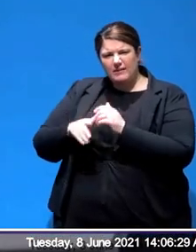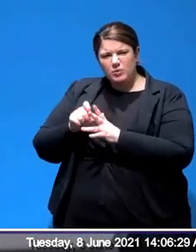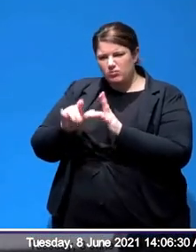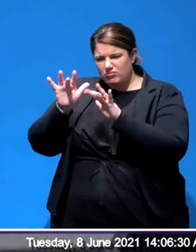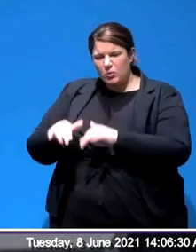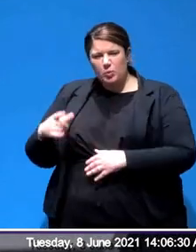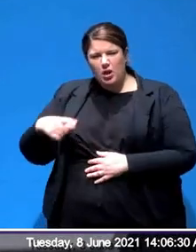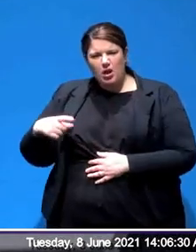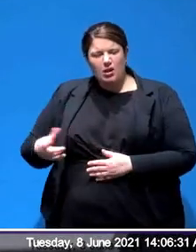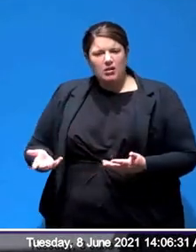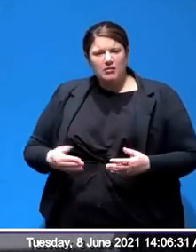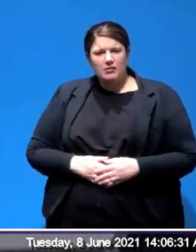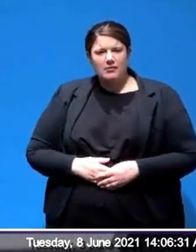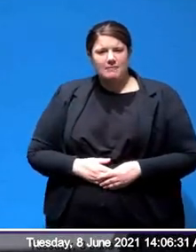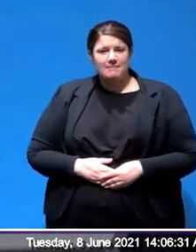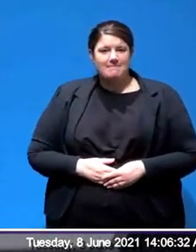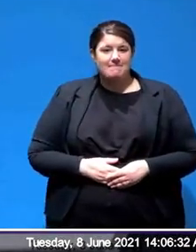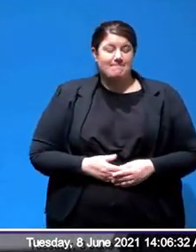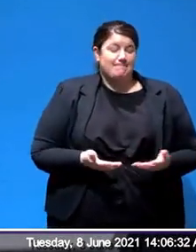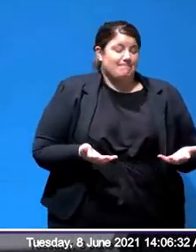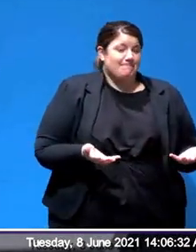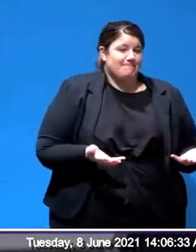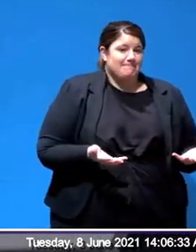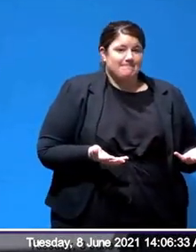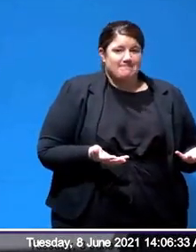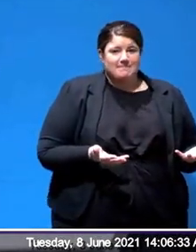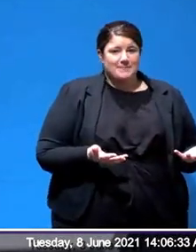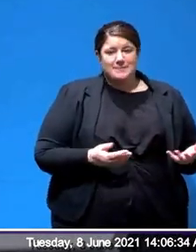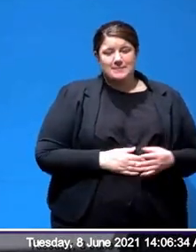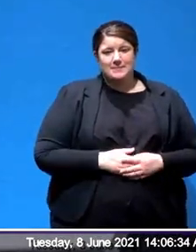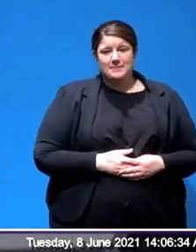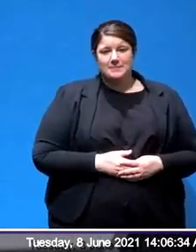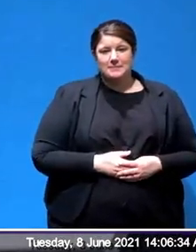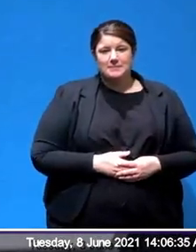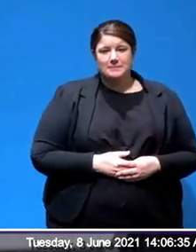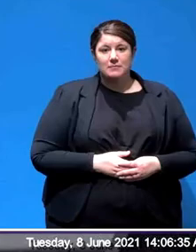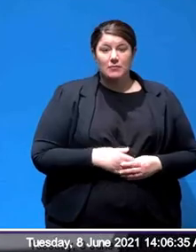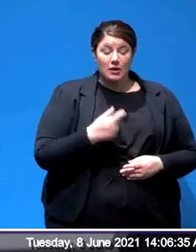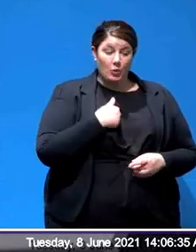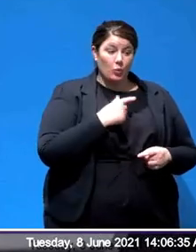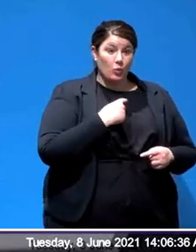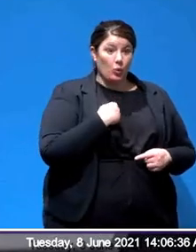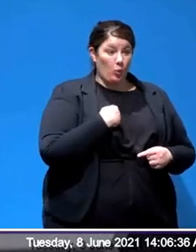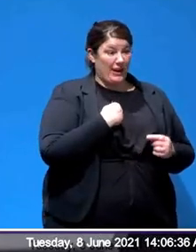It's not common practice, and that staff member was spoken about you see it, you report it.